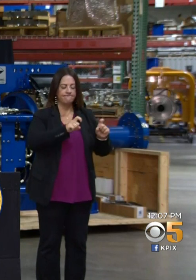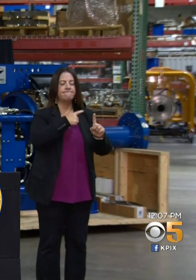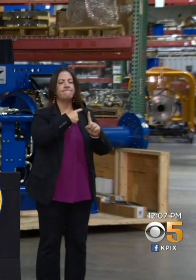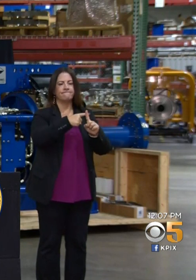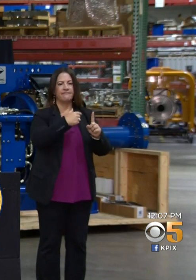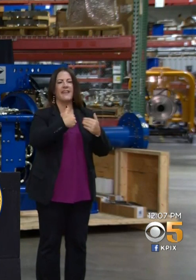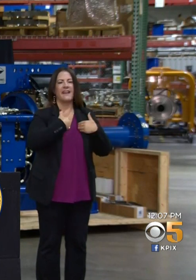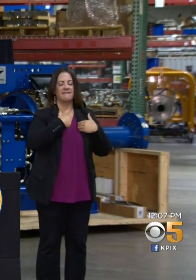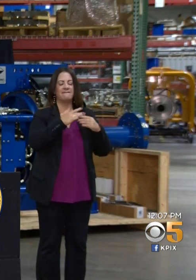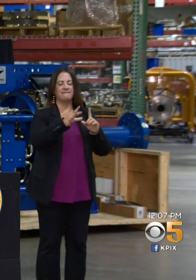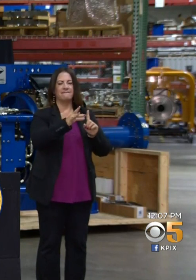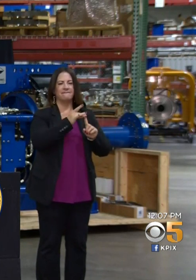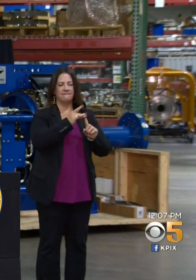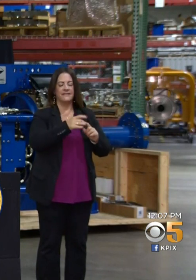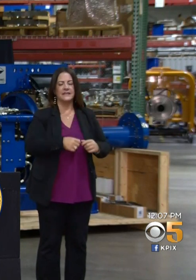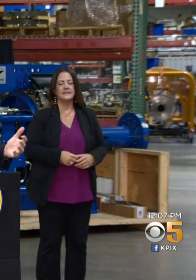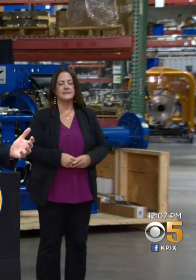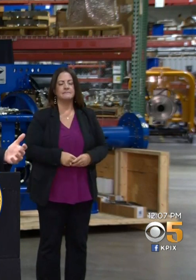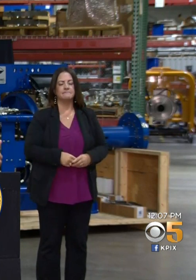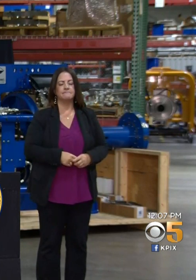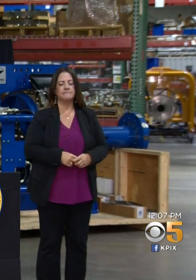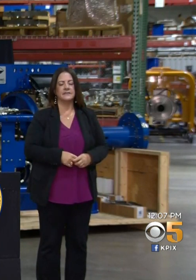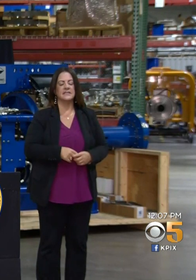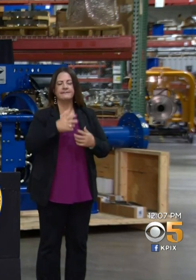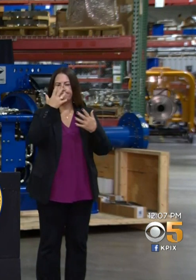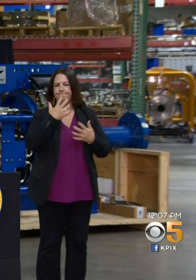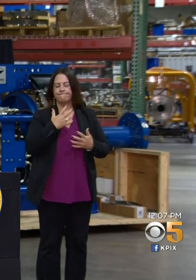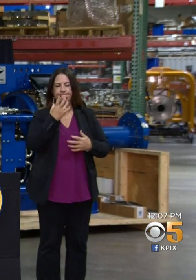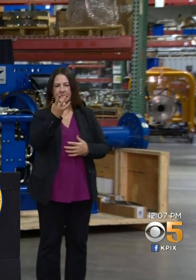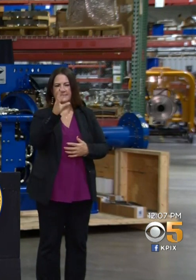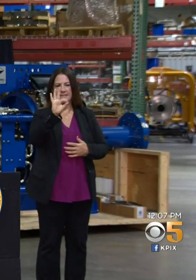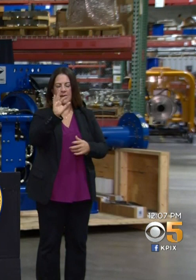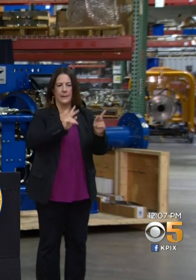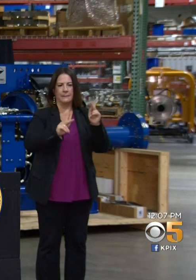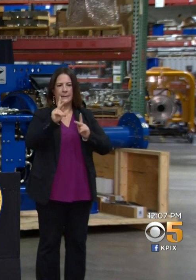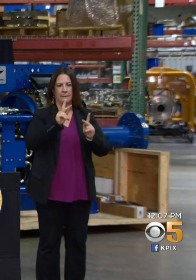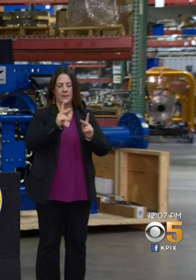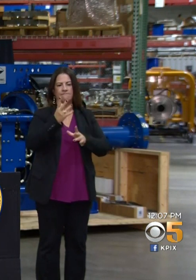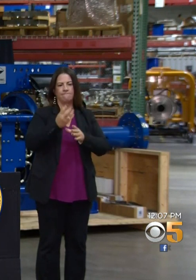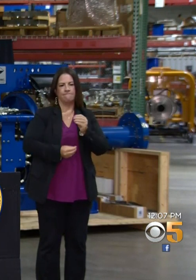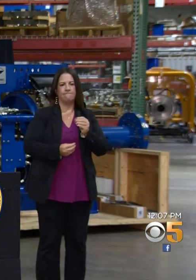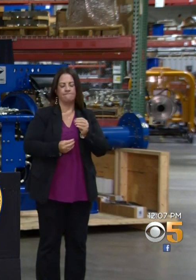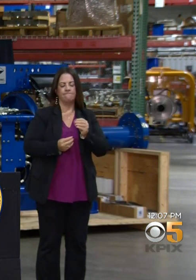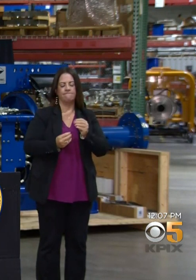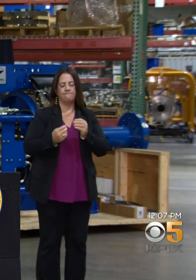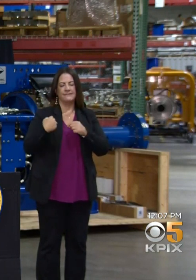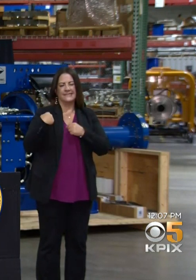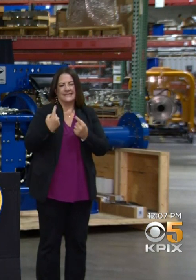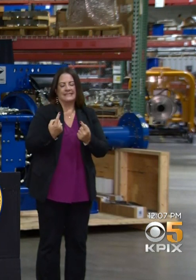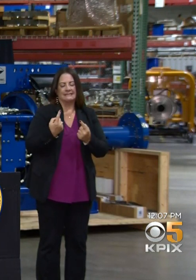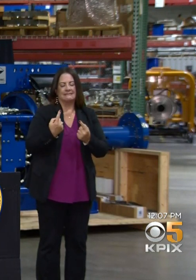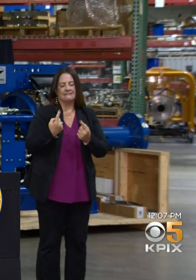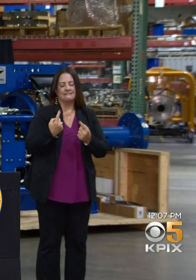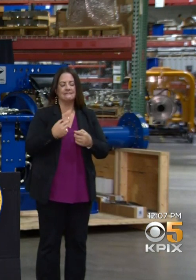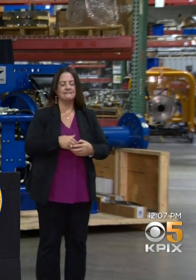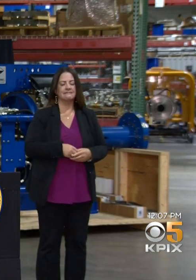NEW POSITIVE CASES HERE IN THE STATE OF CALIFORNIA OVER THE